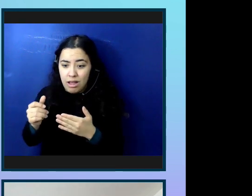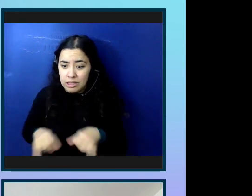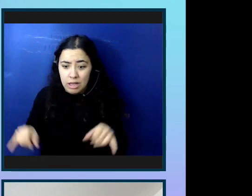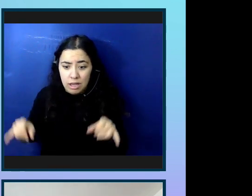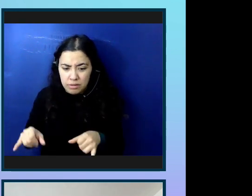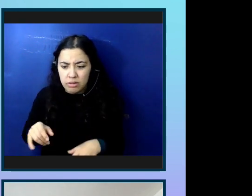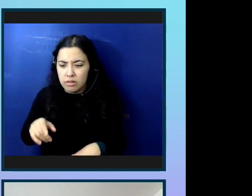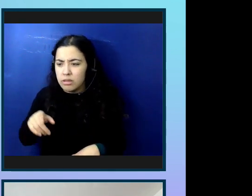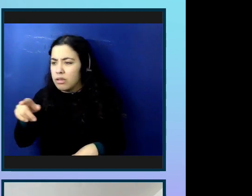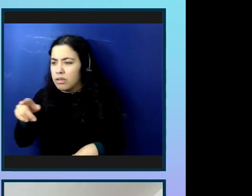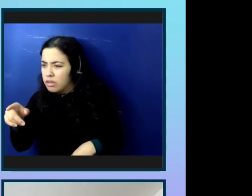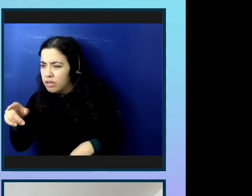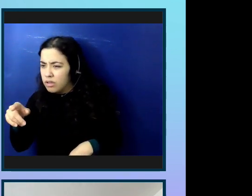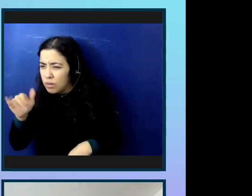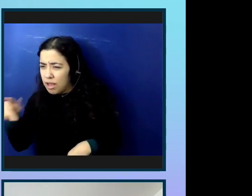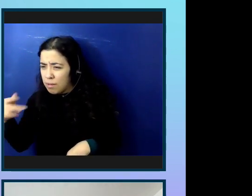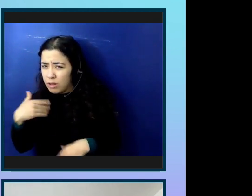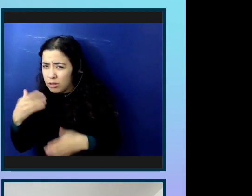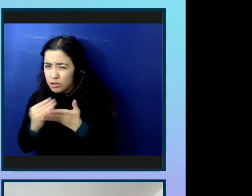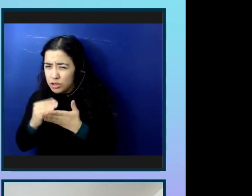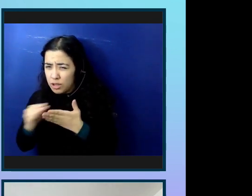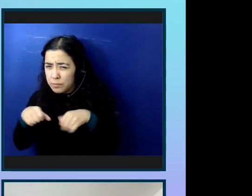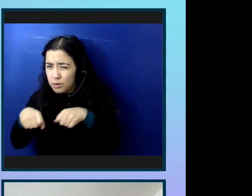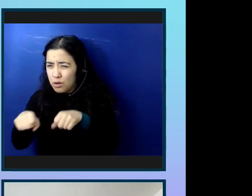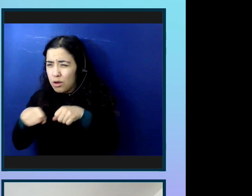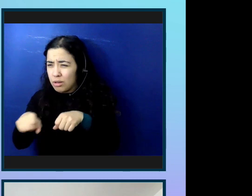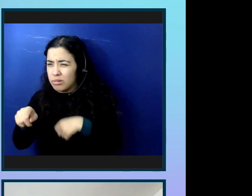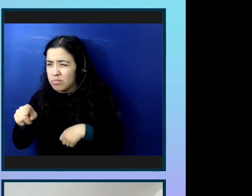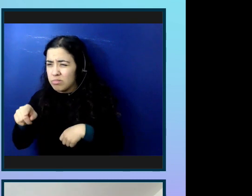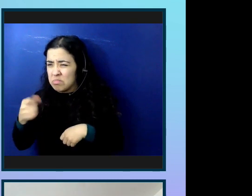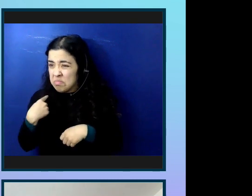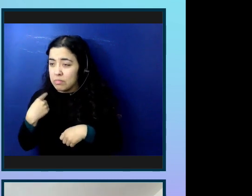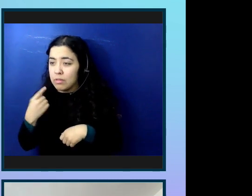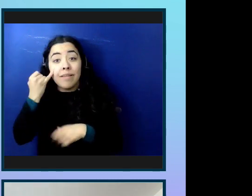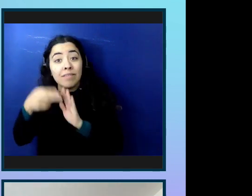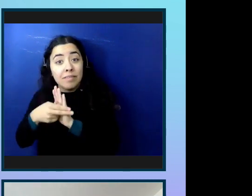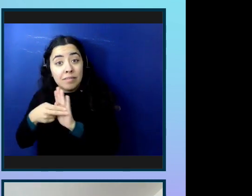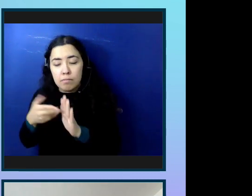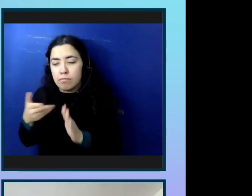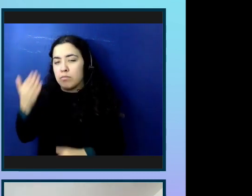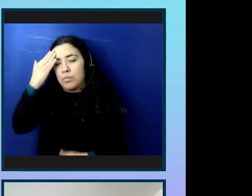but we can avoid that confusion by labeling icons, and also reduce cognitive load for people who might be using your application